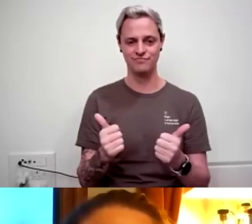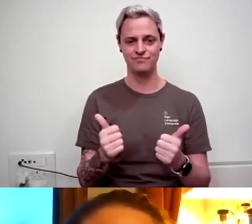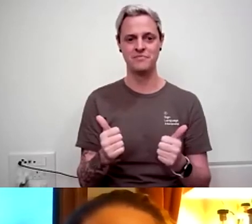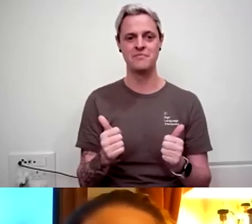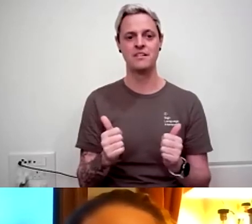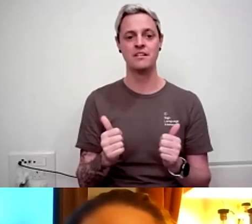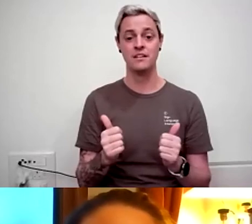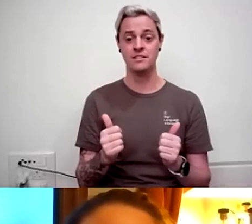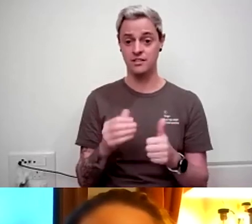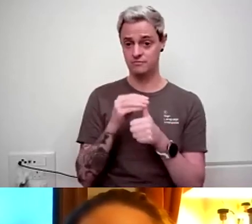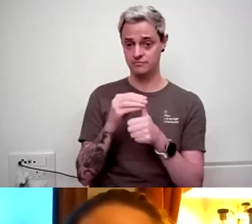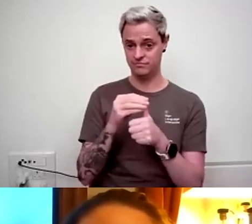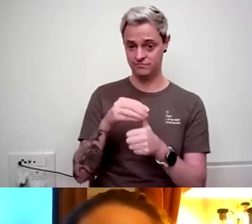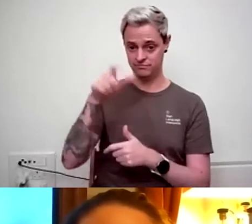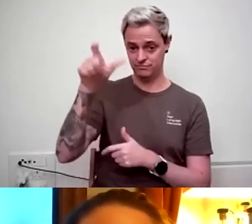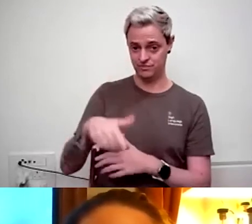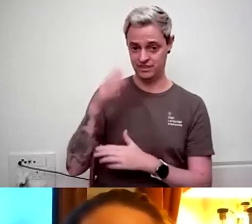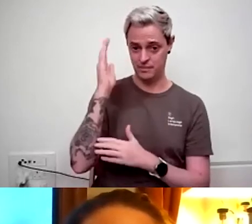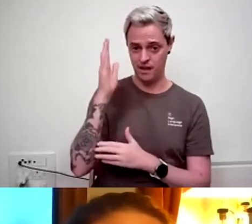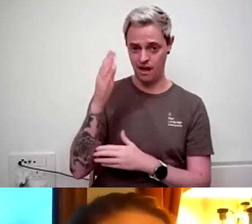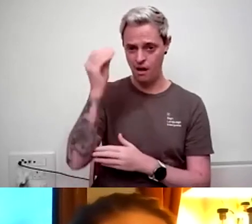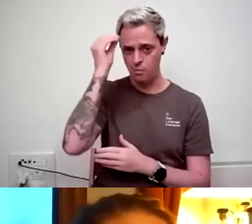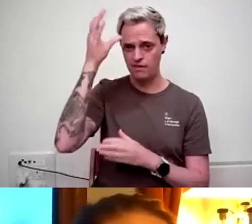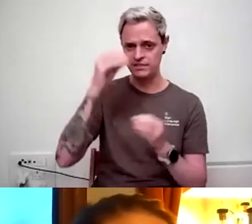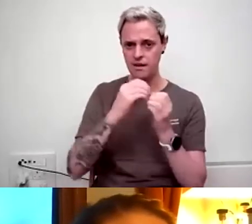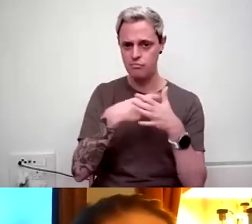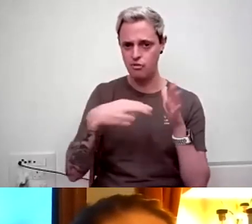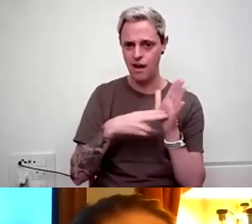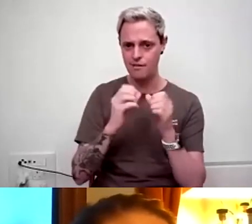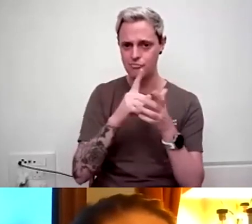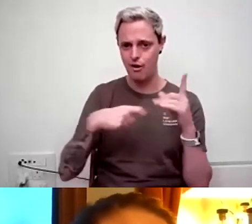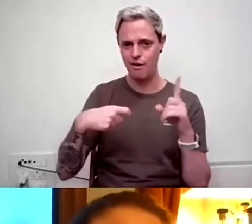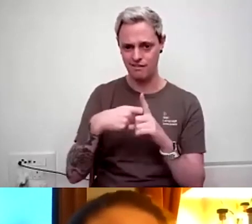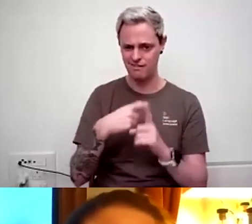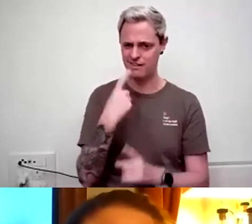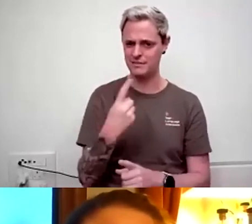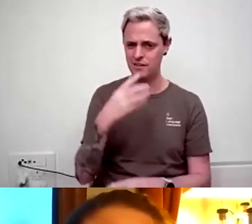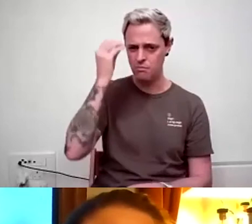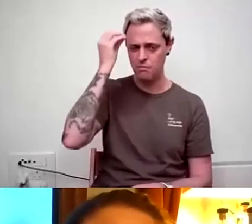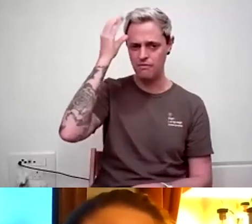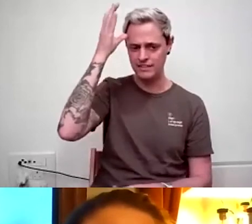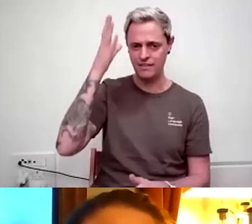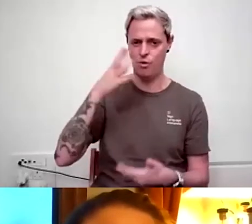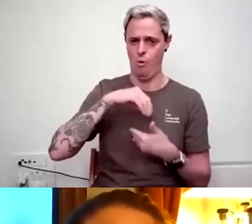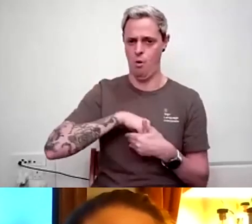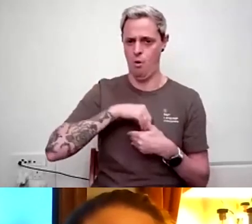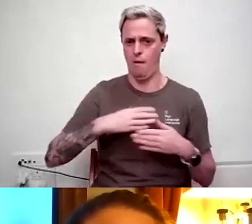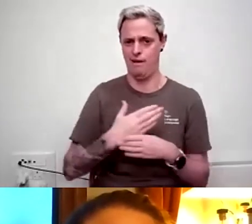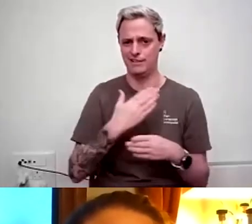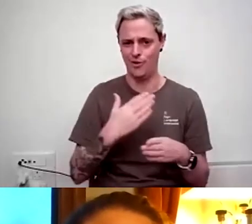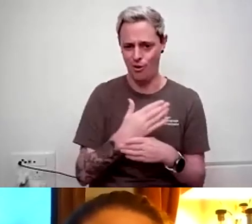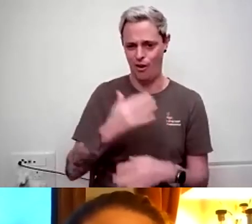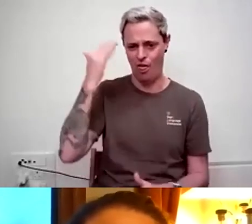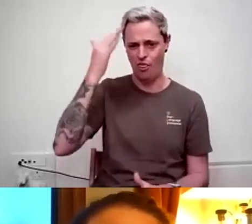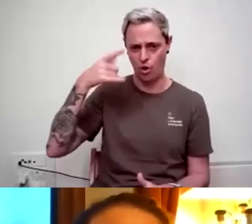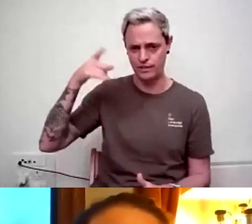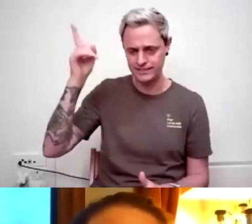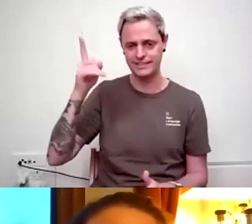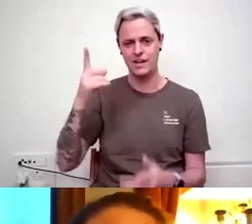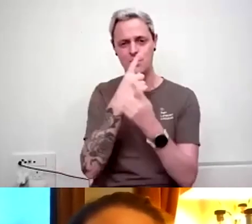So our first speaker is Professor Brian Brock. Brian is a professor of moral and practical theology at the University of Aberdeen.